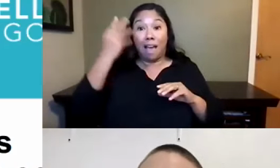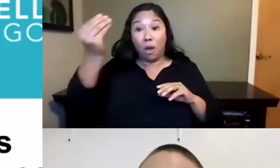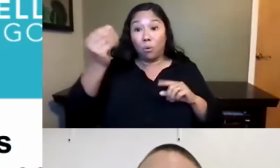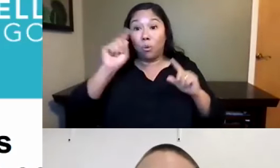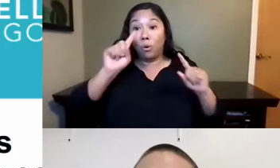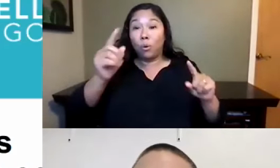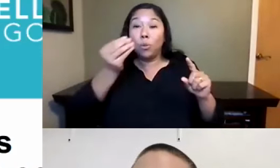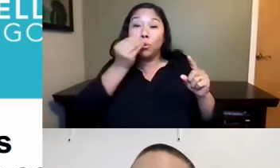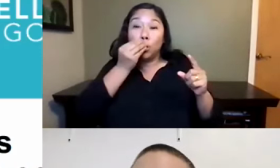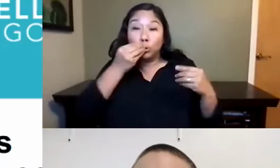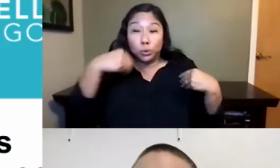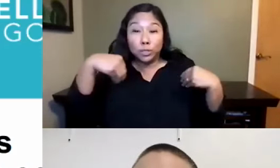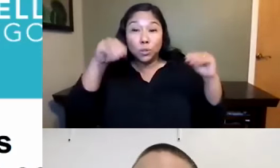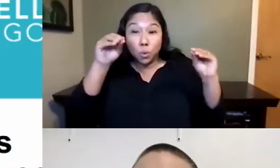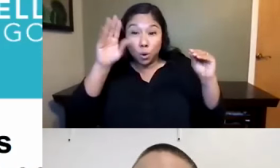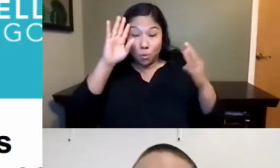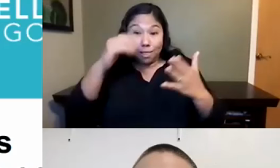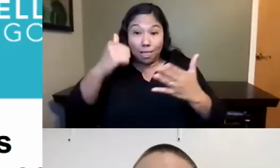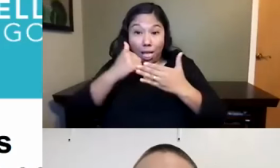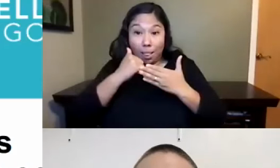It helps with that, but it doesn’t replace the contact tracing.